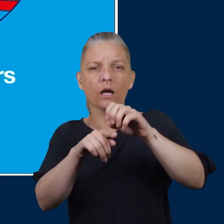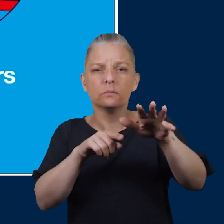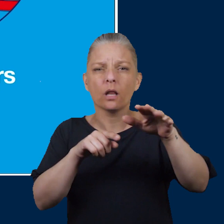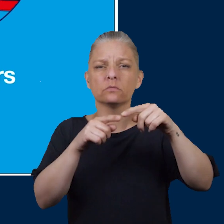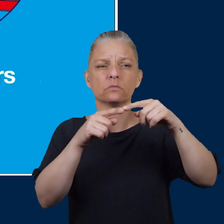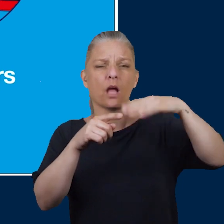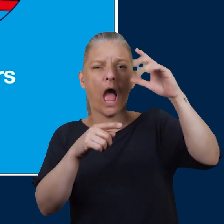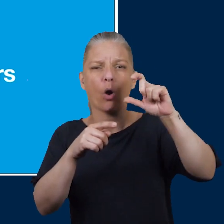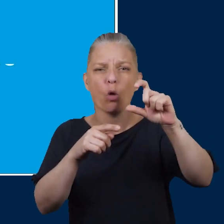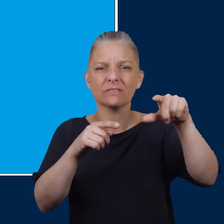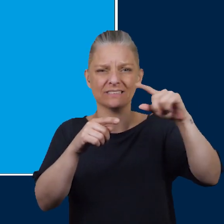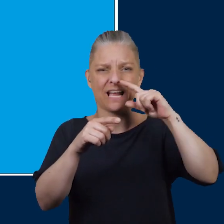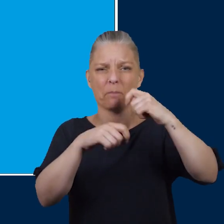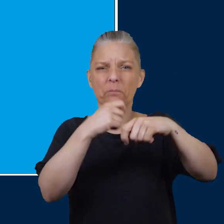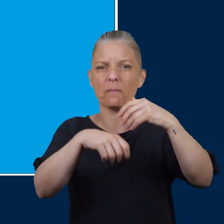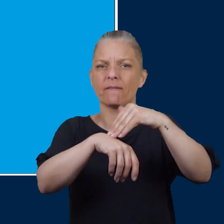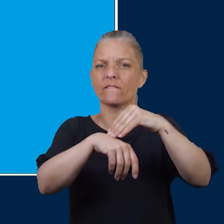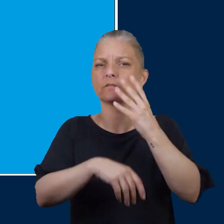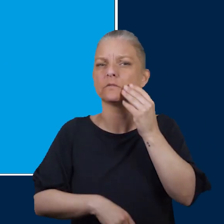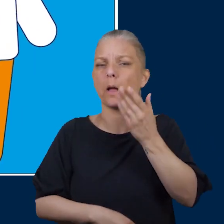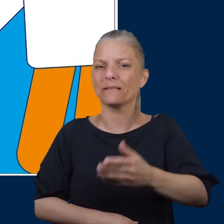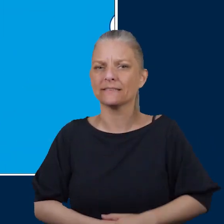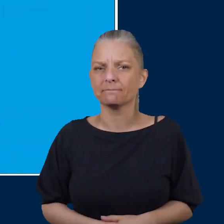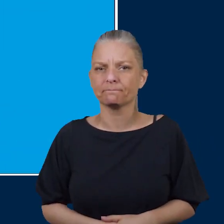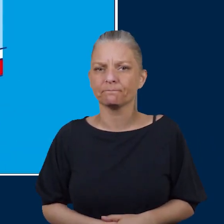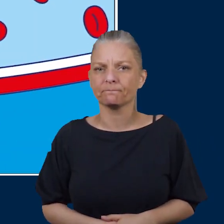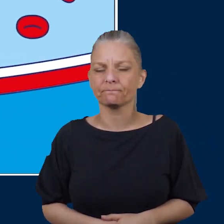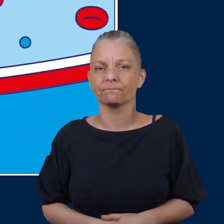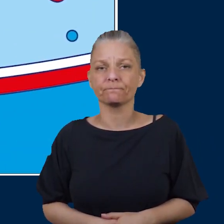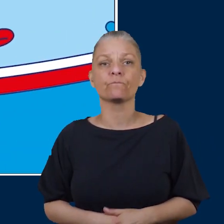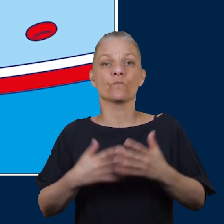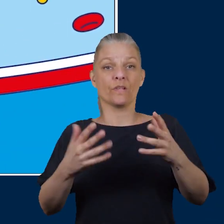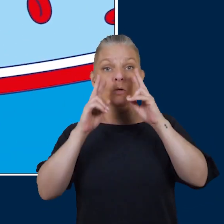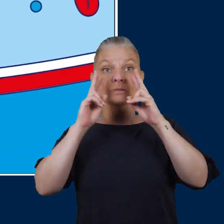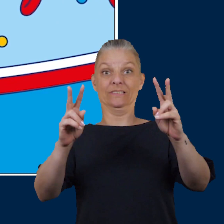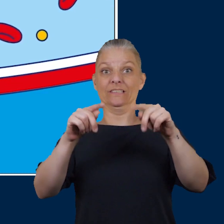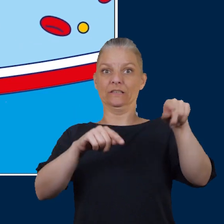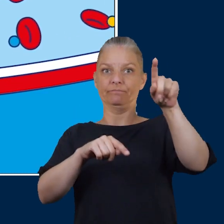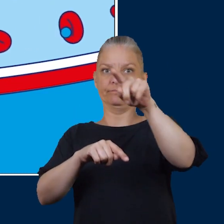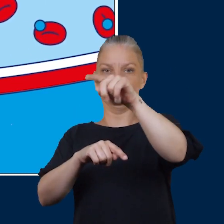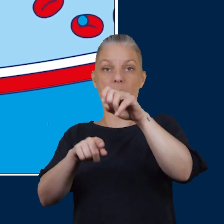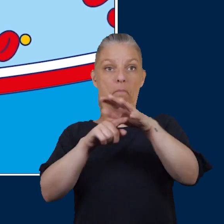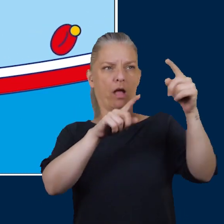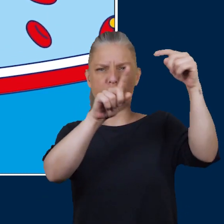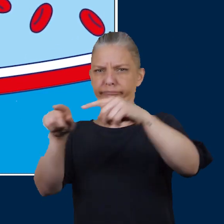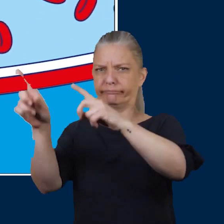problems in people with diabetes. Here is a blood vessel you've got blood vessels all over your body